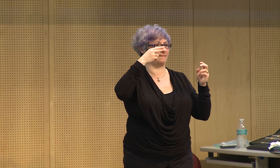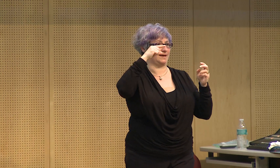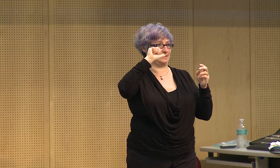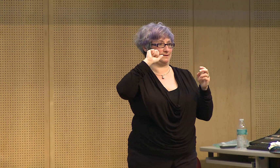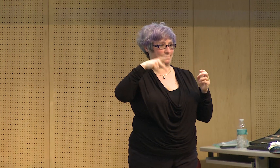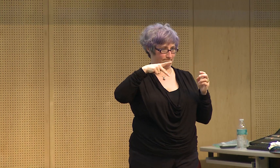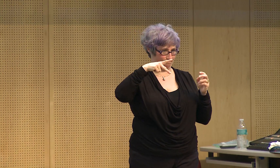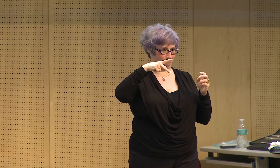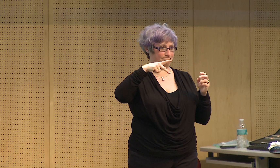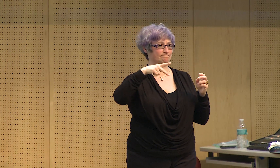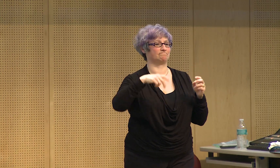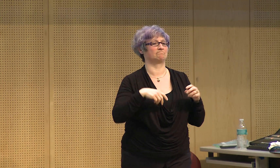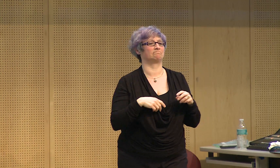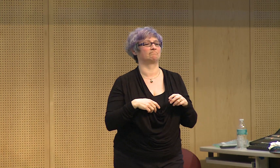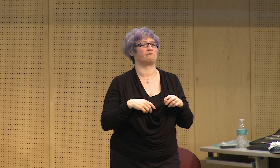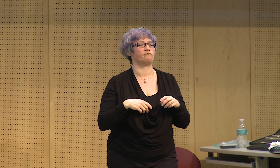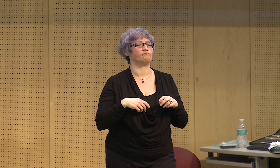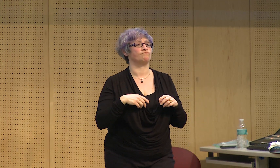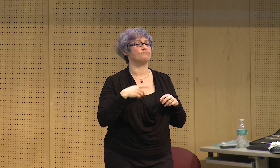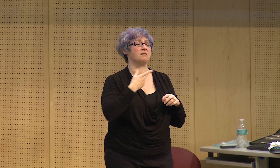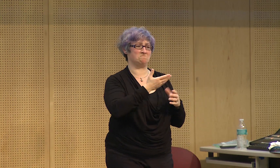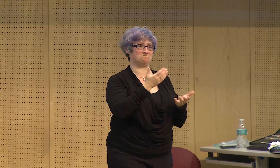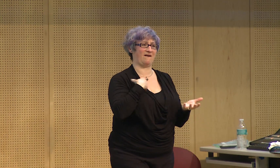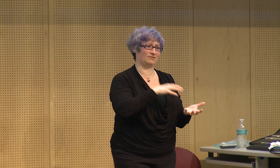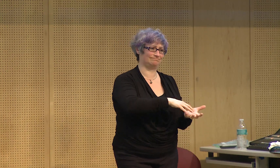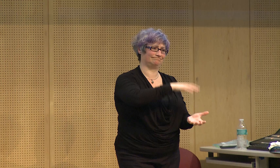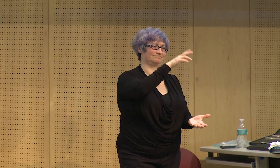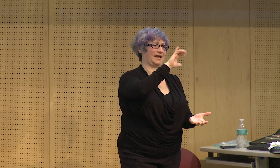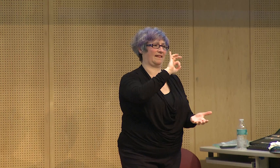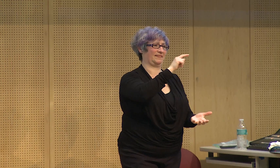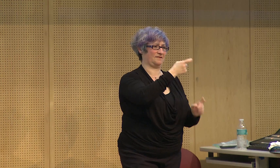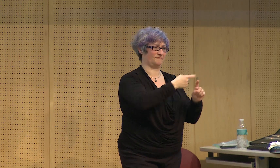So my agenda for today's topic is to talk about the math gap.